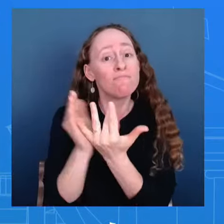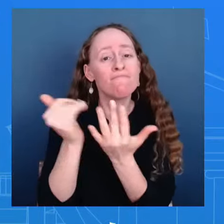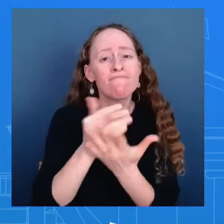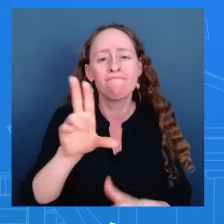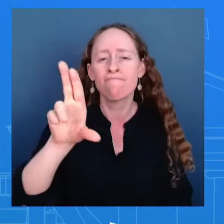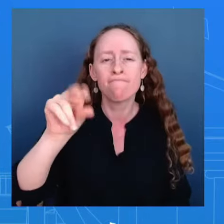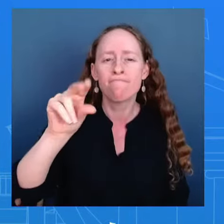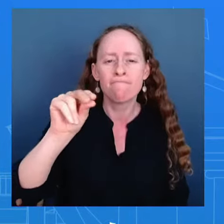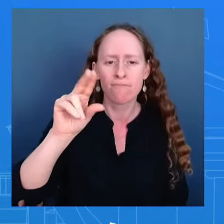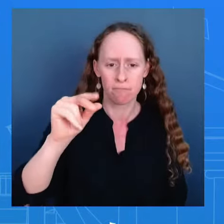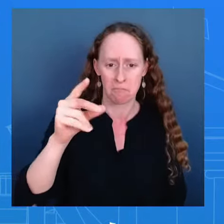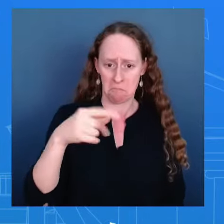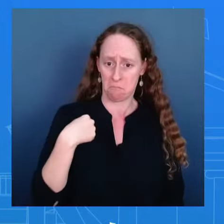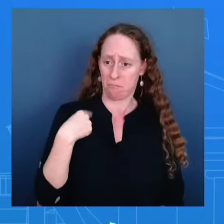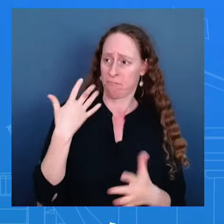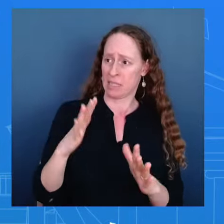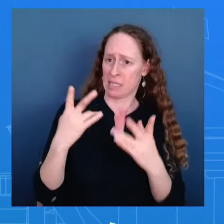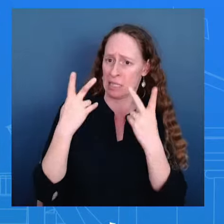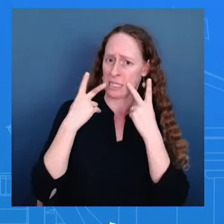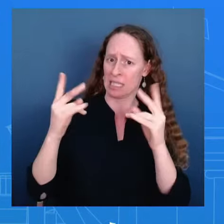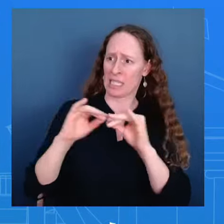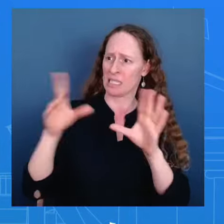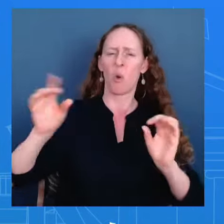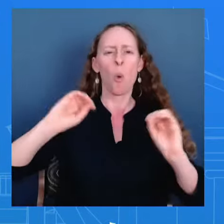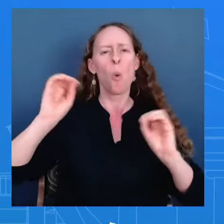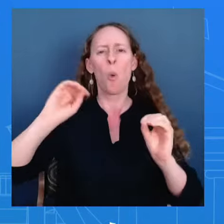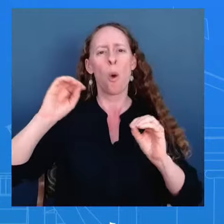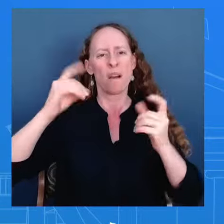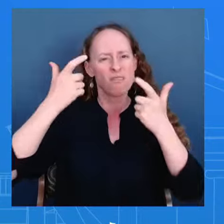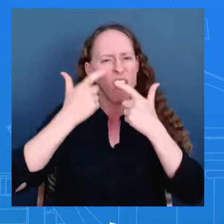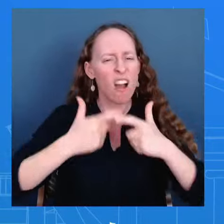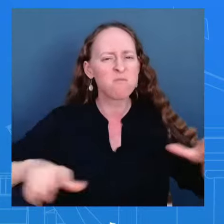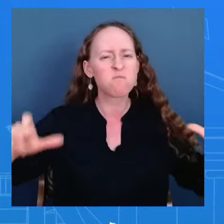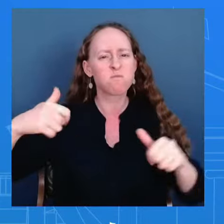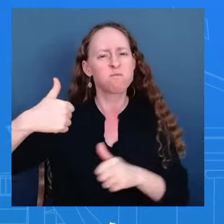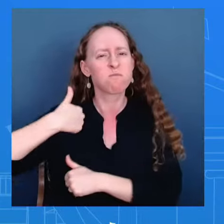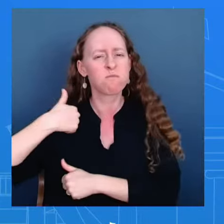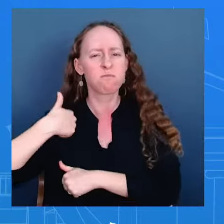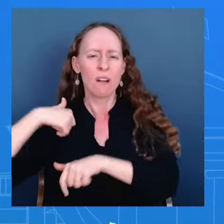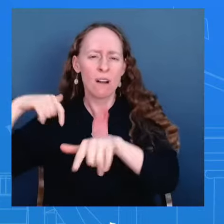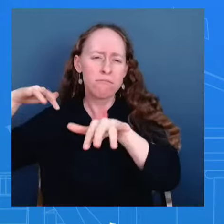in population centers in the center of Rafah. But, as I also said in my opening statement,